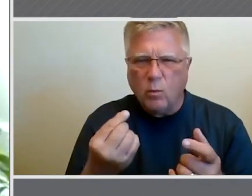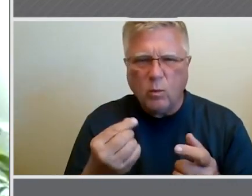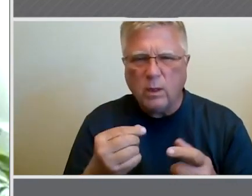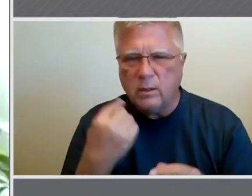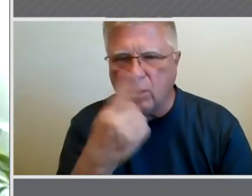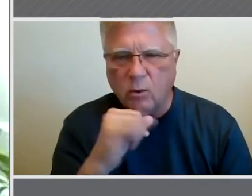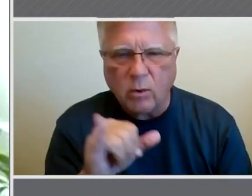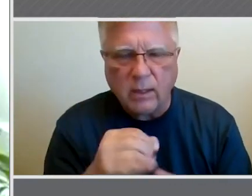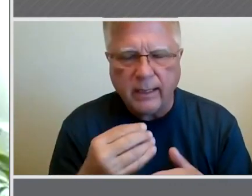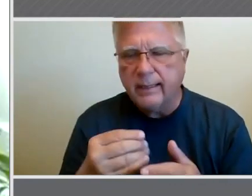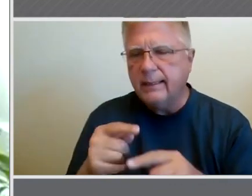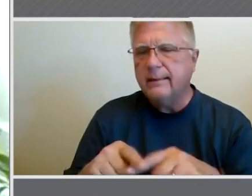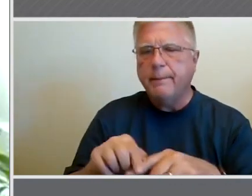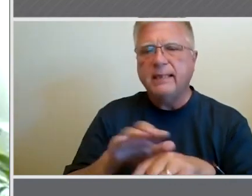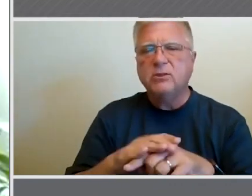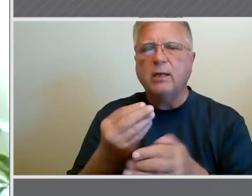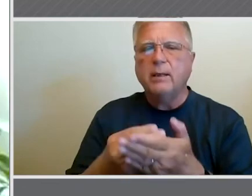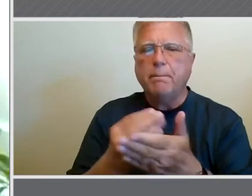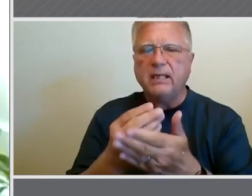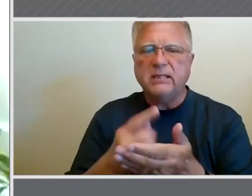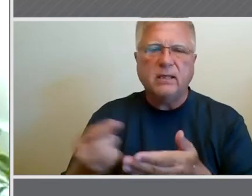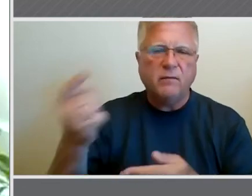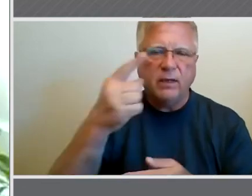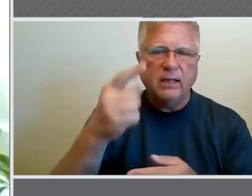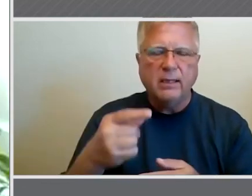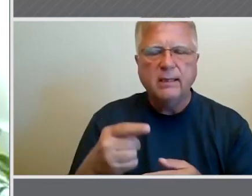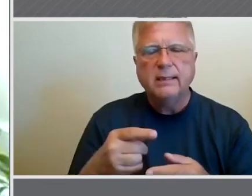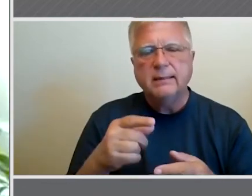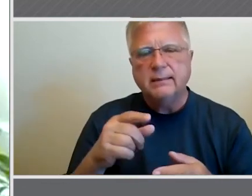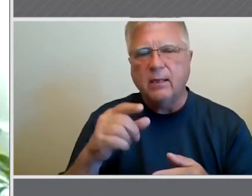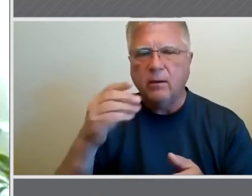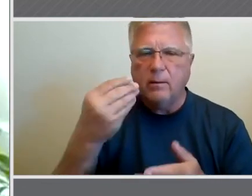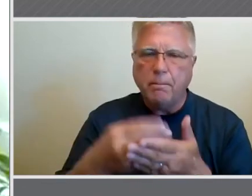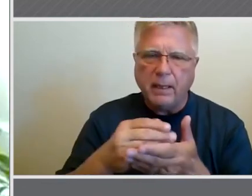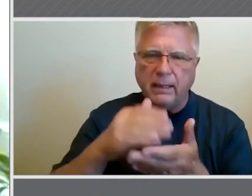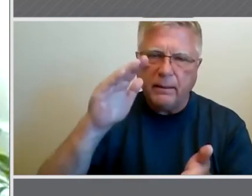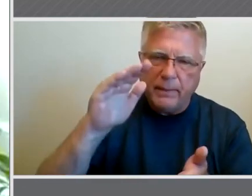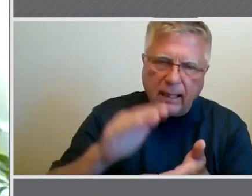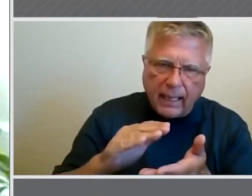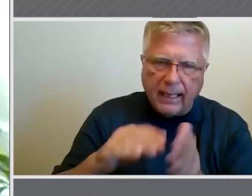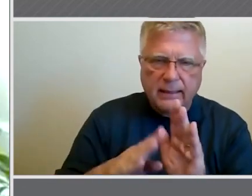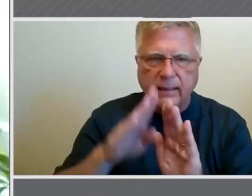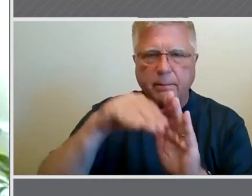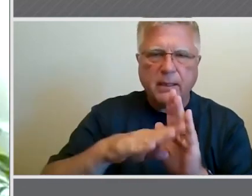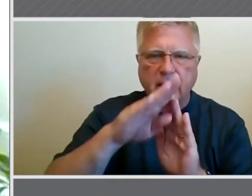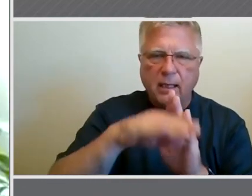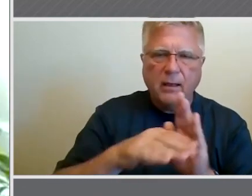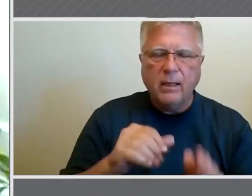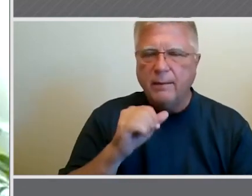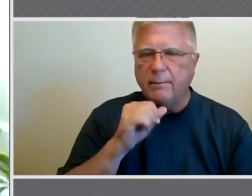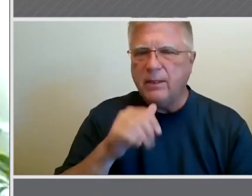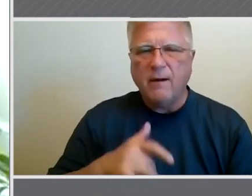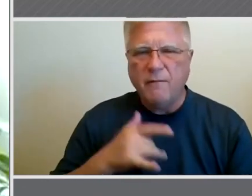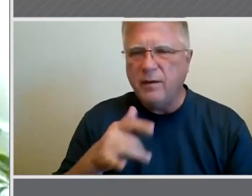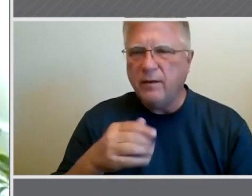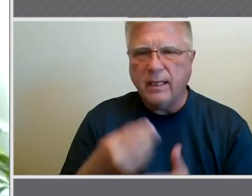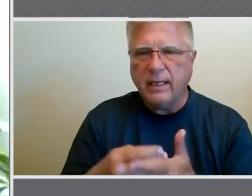dependent, that it suffers a little bit from council members moving money around because it doesn't feel like it's coming out of any specific neighborhood, when it's